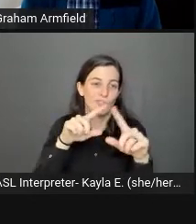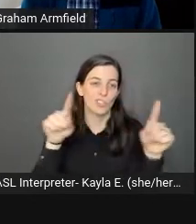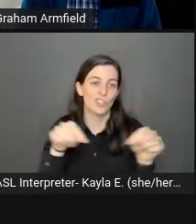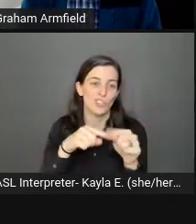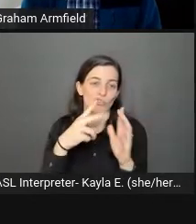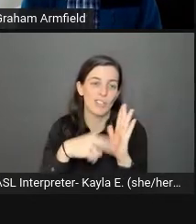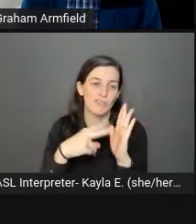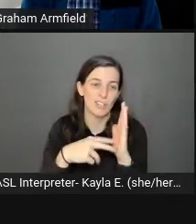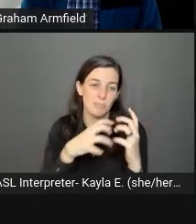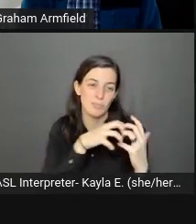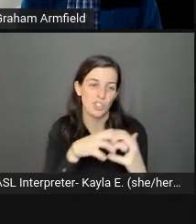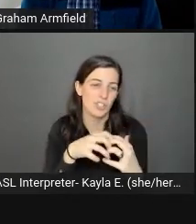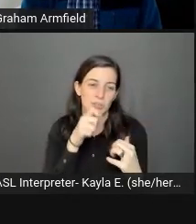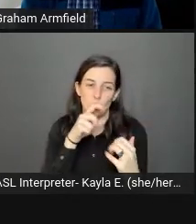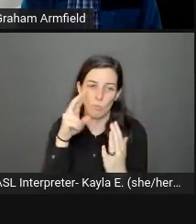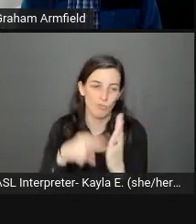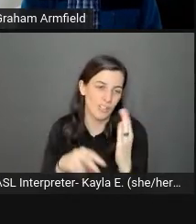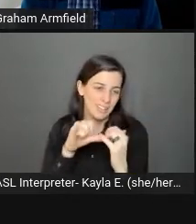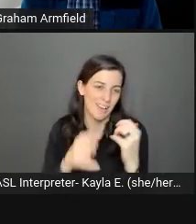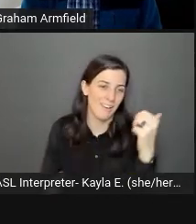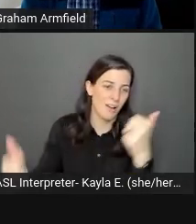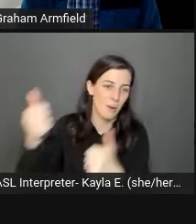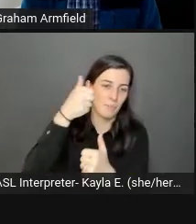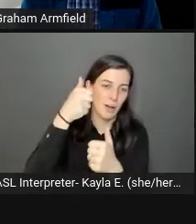Next one, button group.